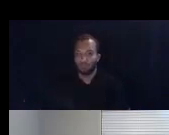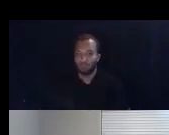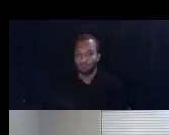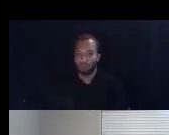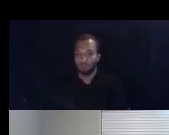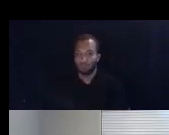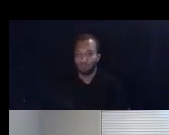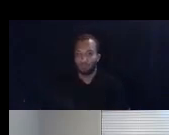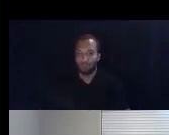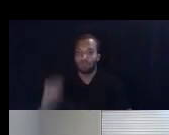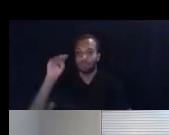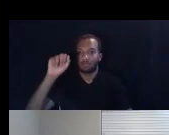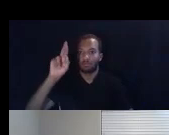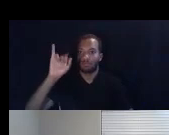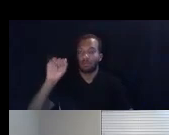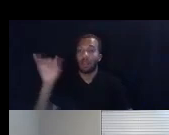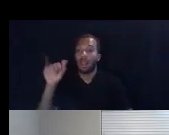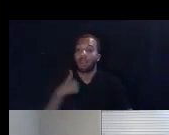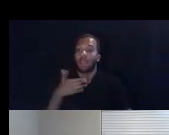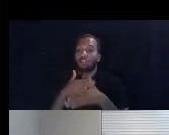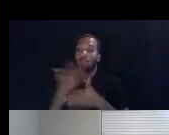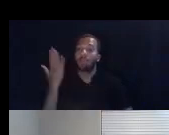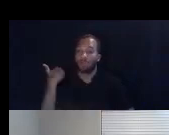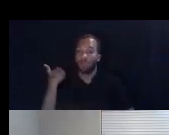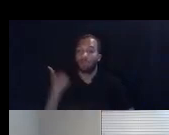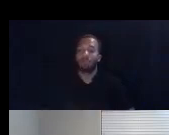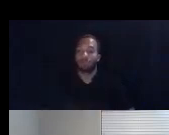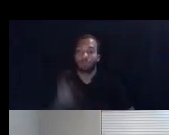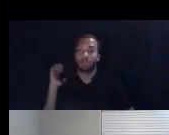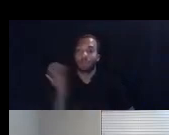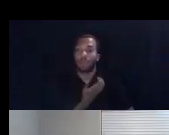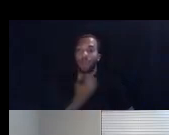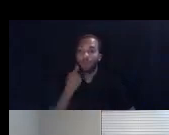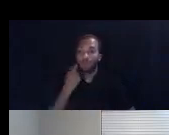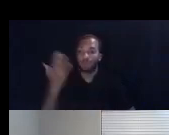Yeah, so, as I shared earlier, our last CHNA definitely feeds